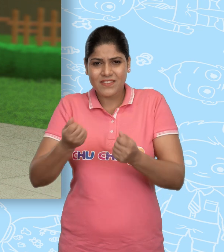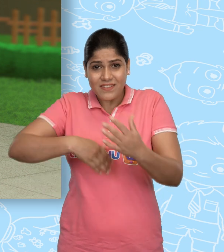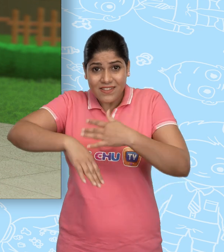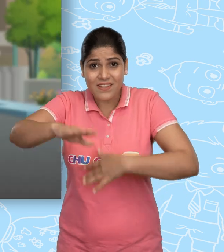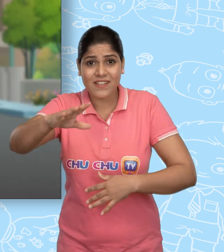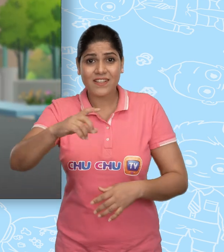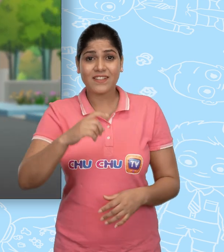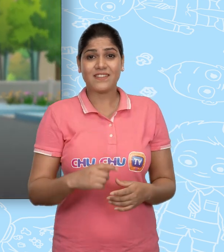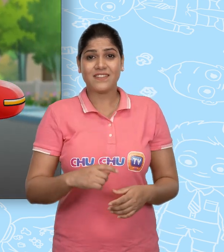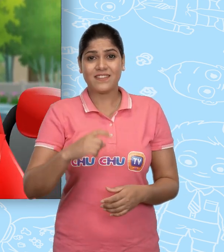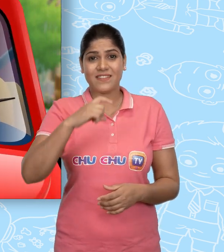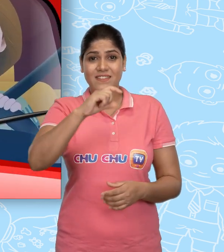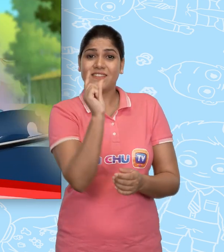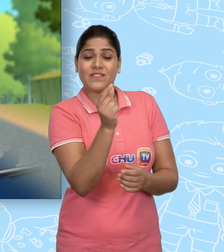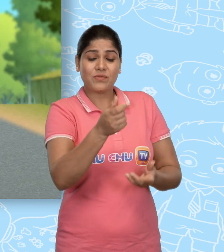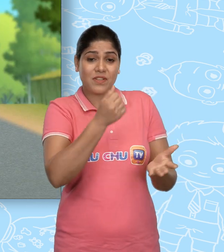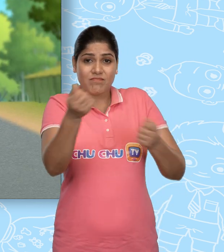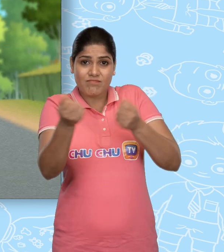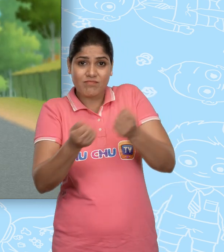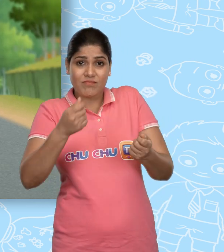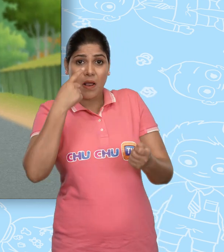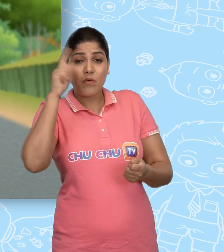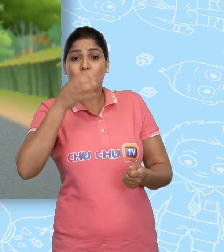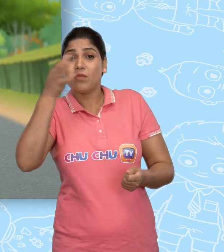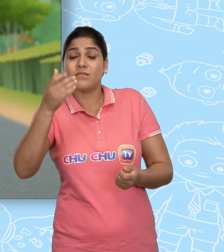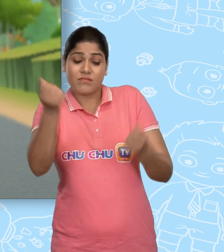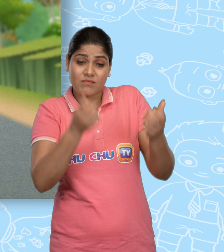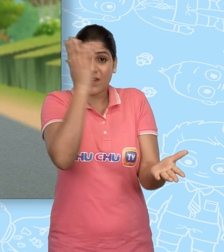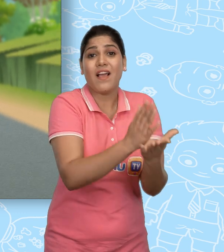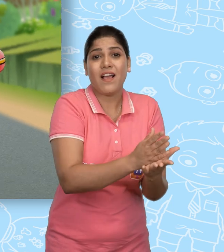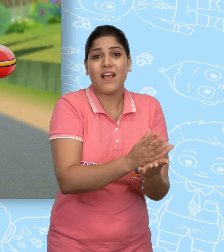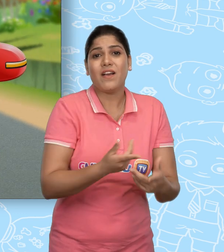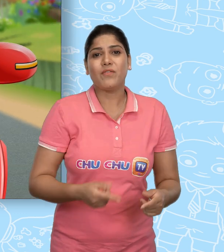Soon after they headed out, ChuChu asked her mom to stop the car.